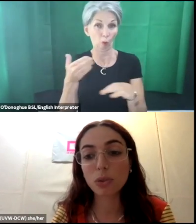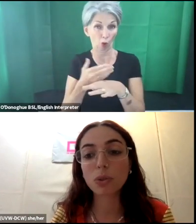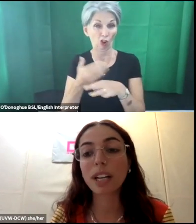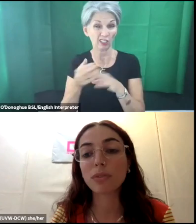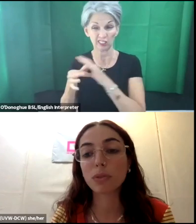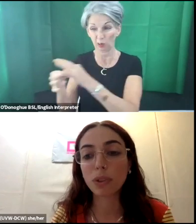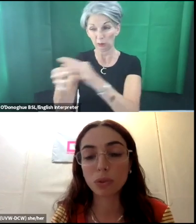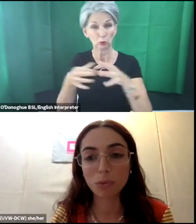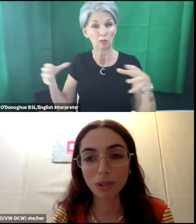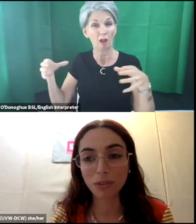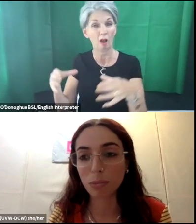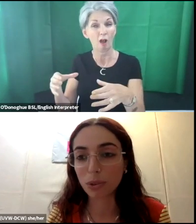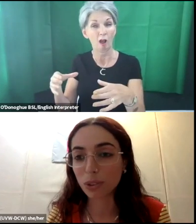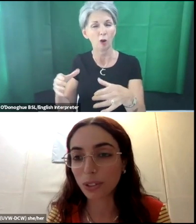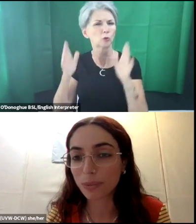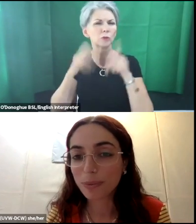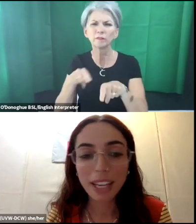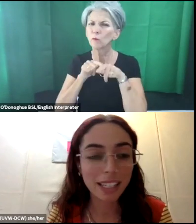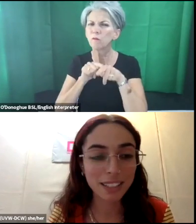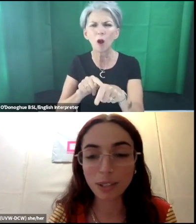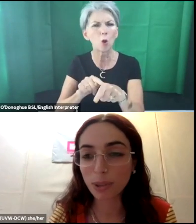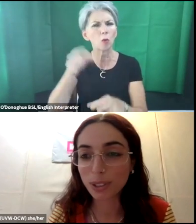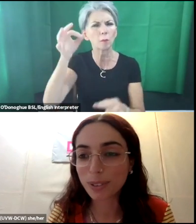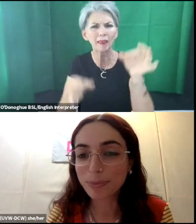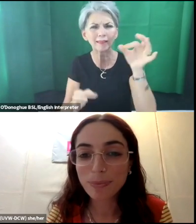There is- you don't have to follow too much of the protocol and it still works.